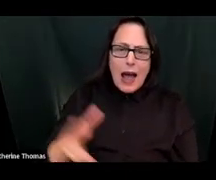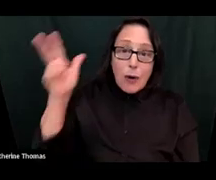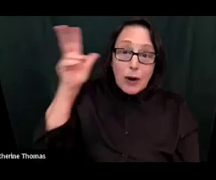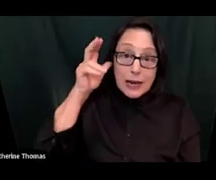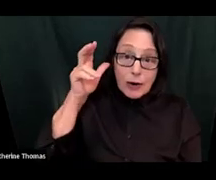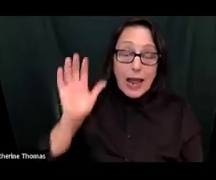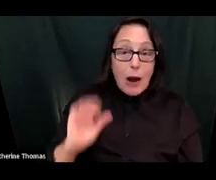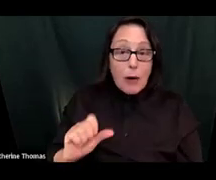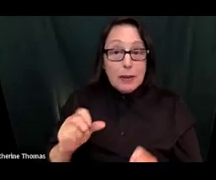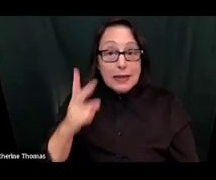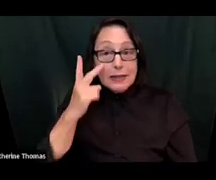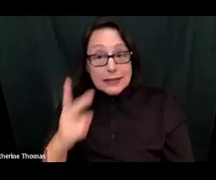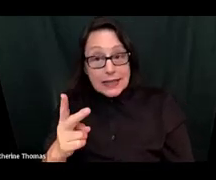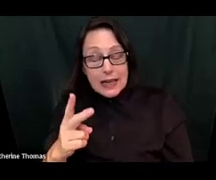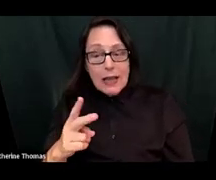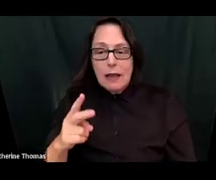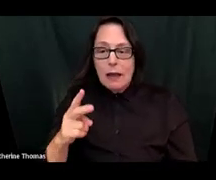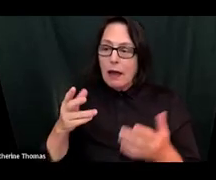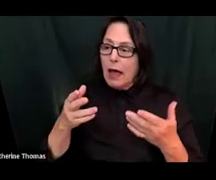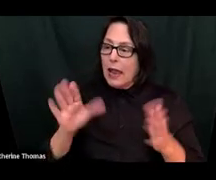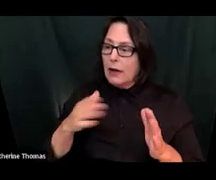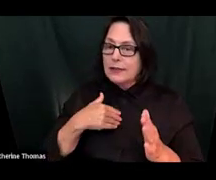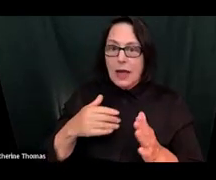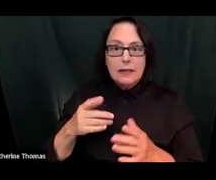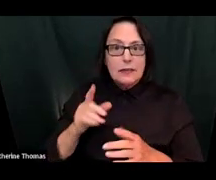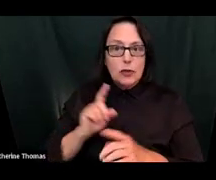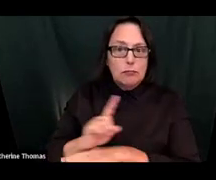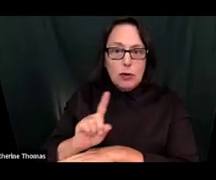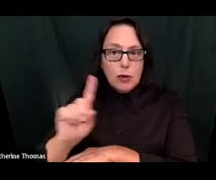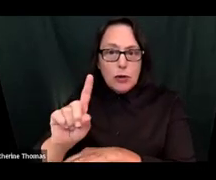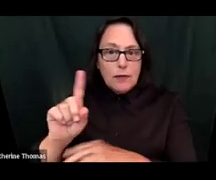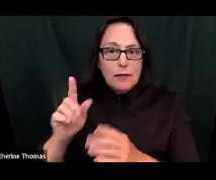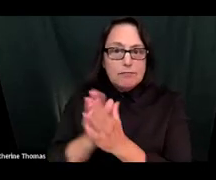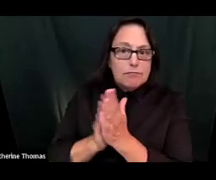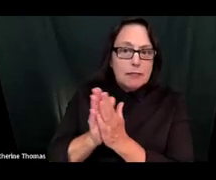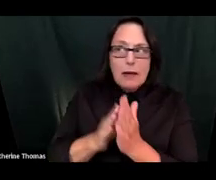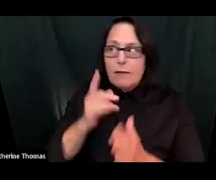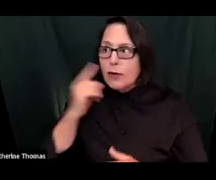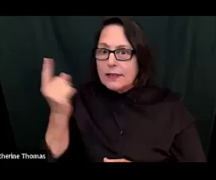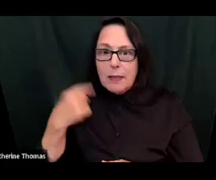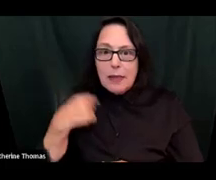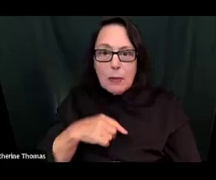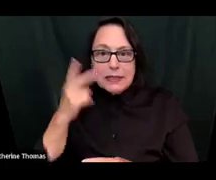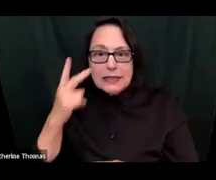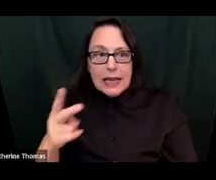vision also provide motivation to move towards something we see or hear, so we're developing